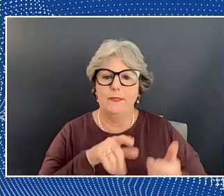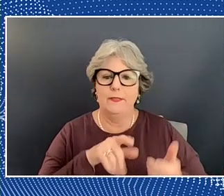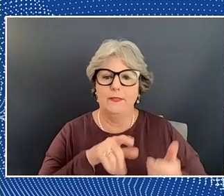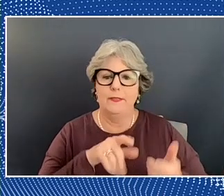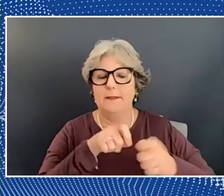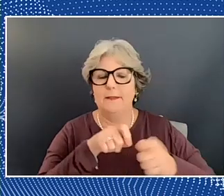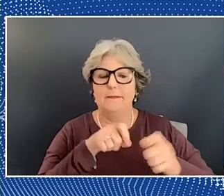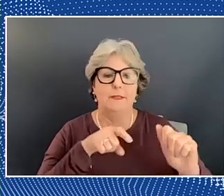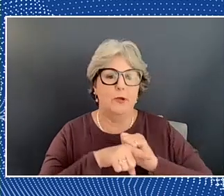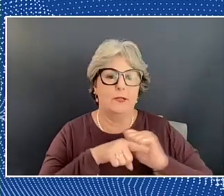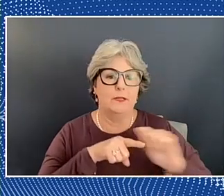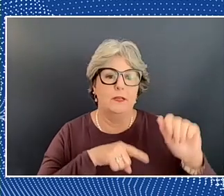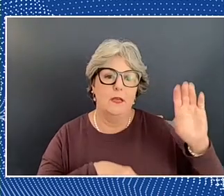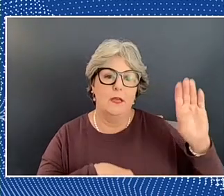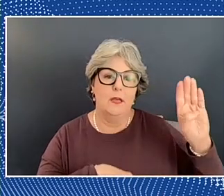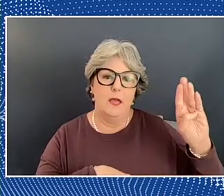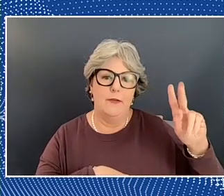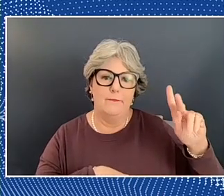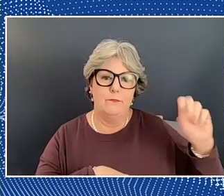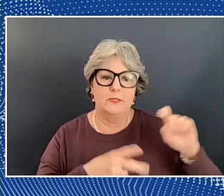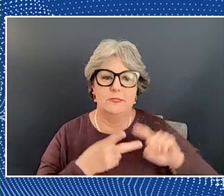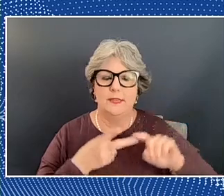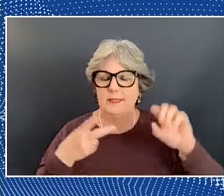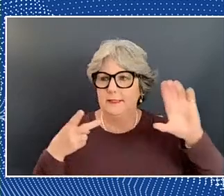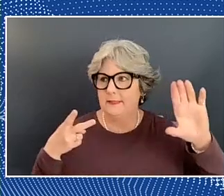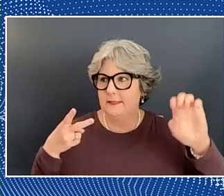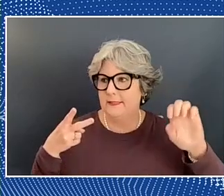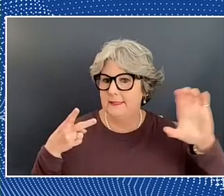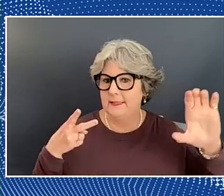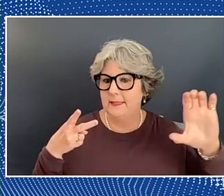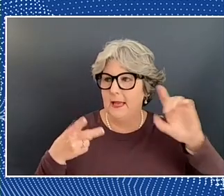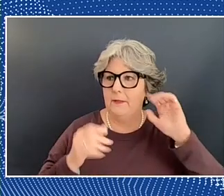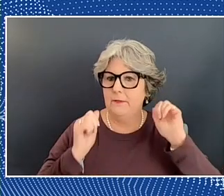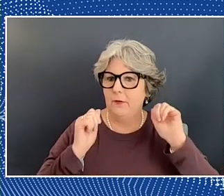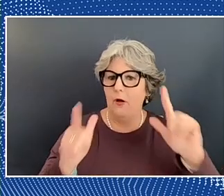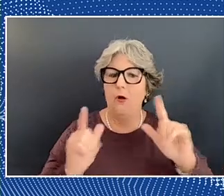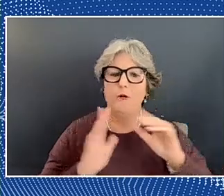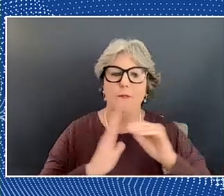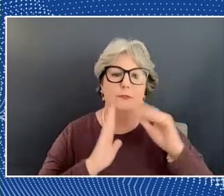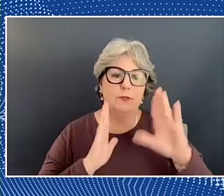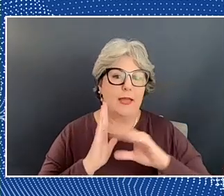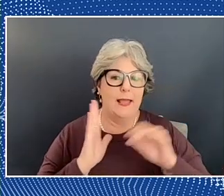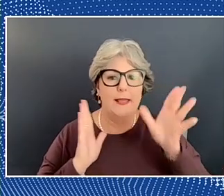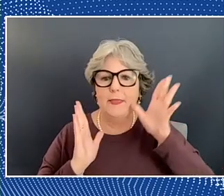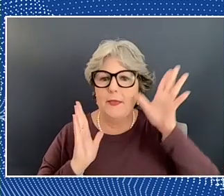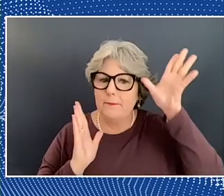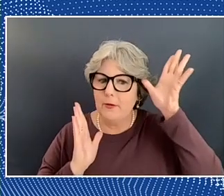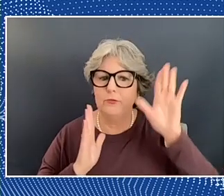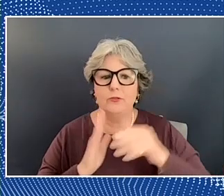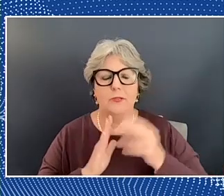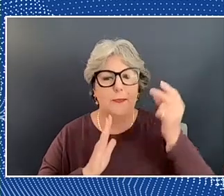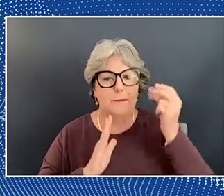Brooks Institute and CEC, I believe all Brooks students and their parents should get immediate loan cancellation and